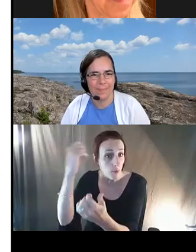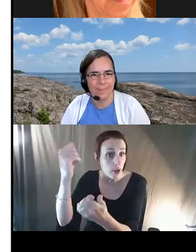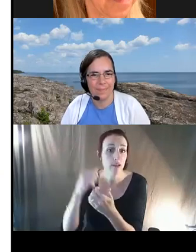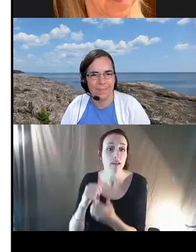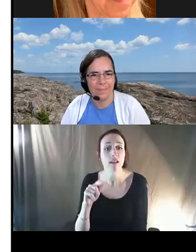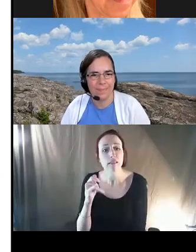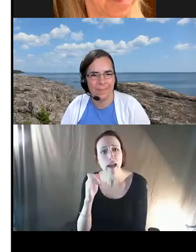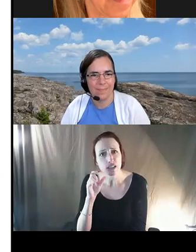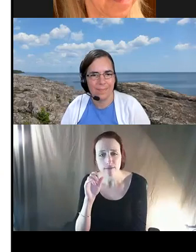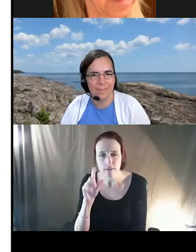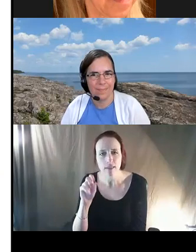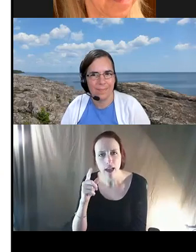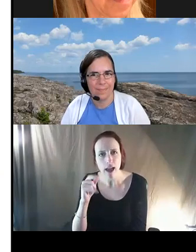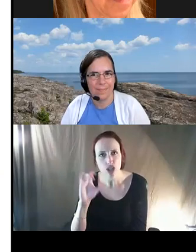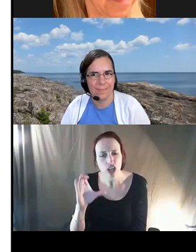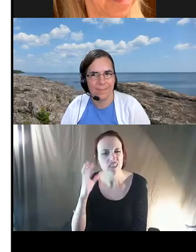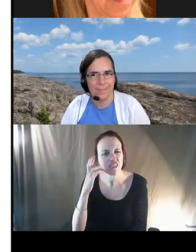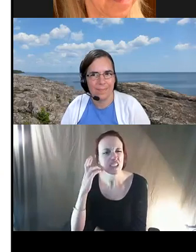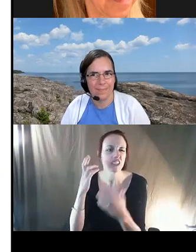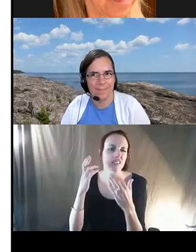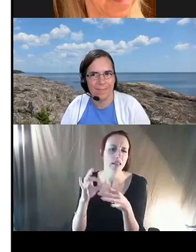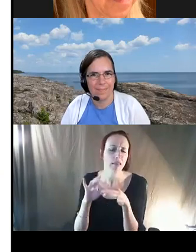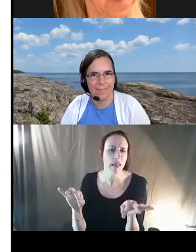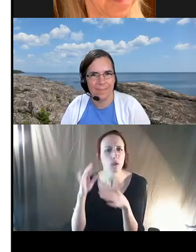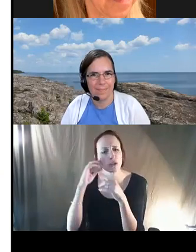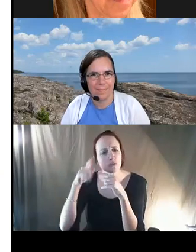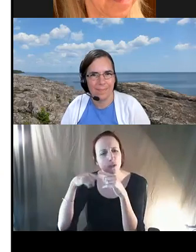language processing, and math processing.